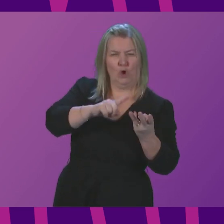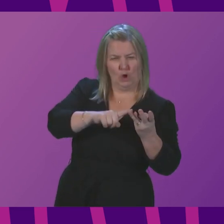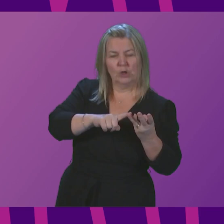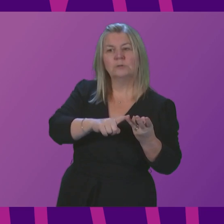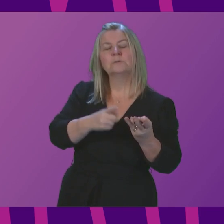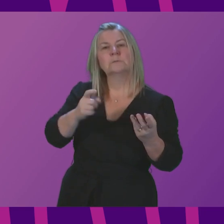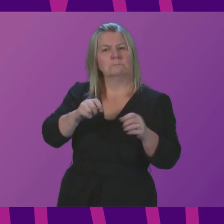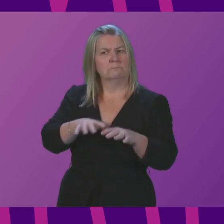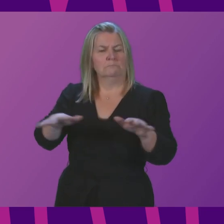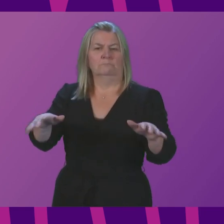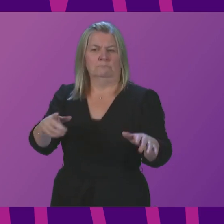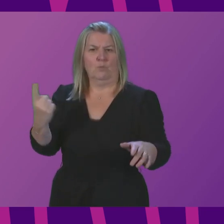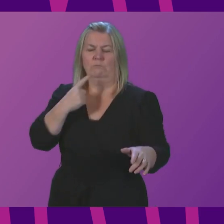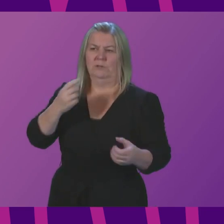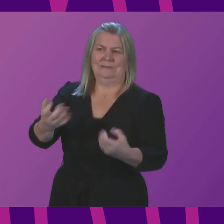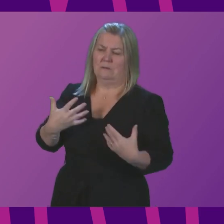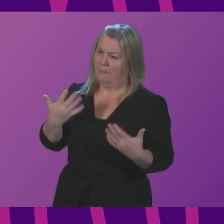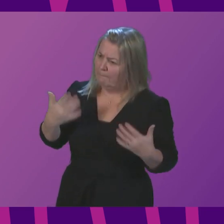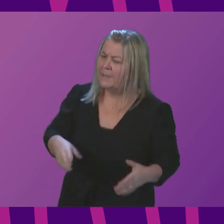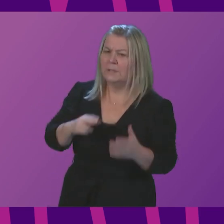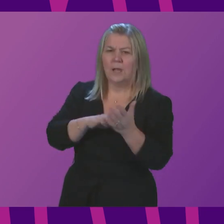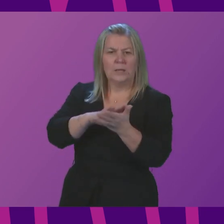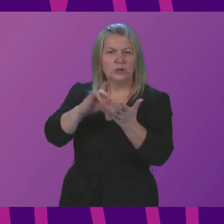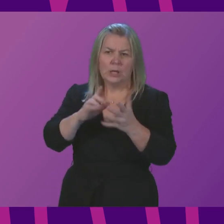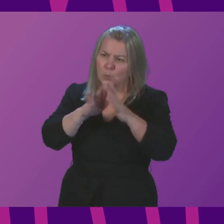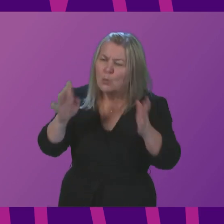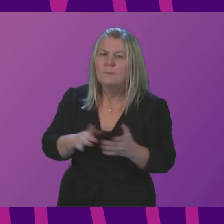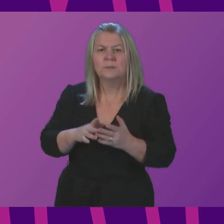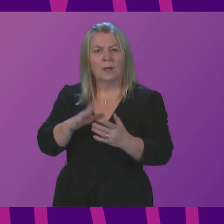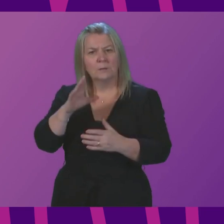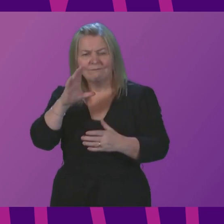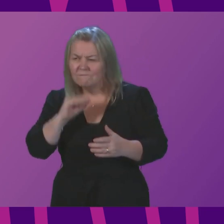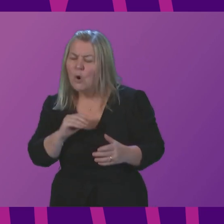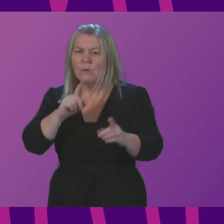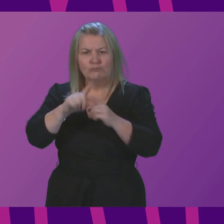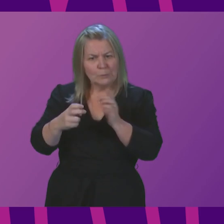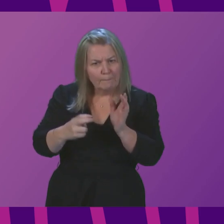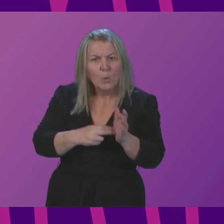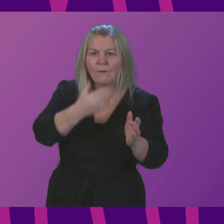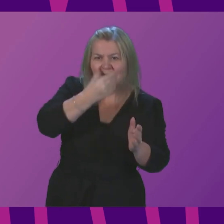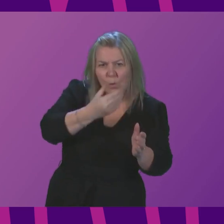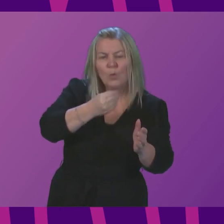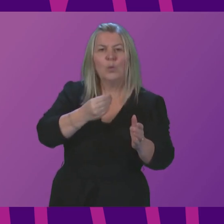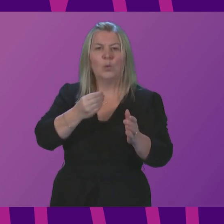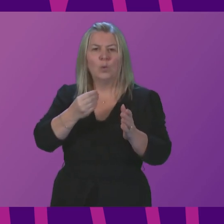“I have been on the NHS website to try and book a flu and Covid booster jag but there